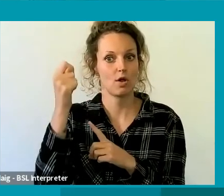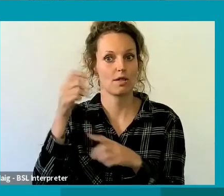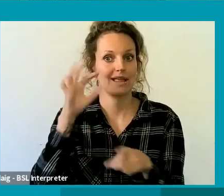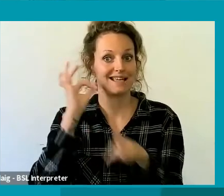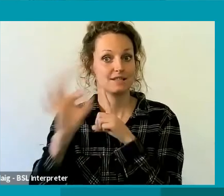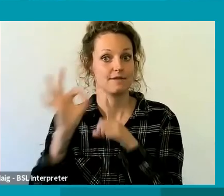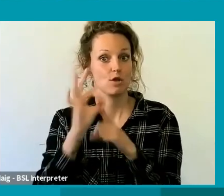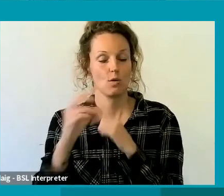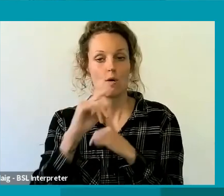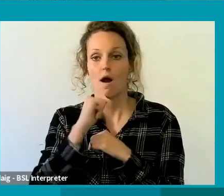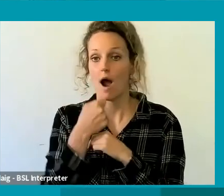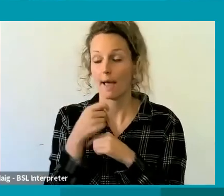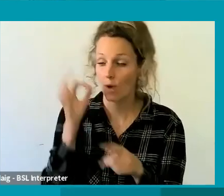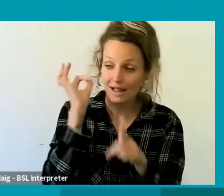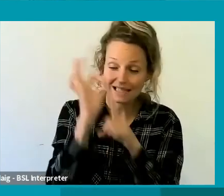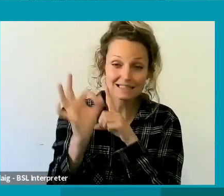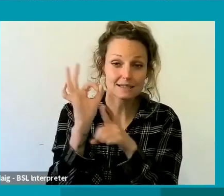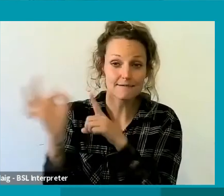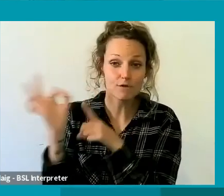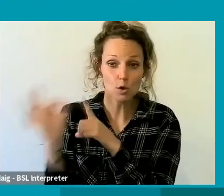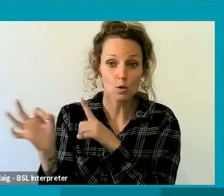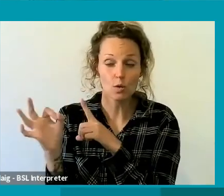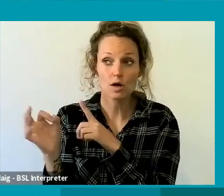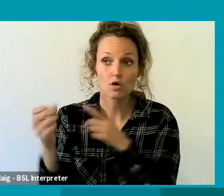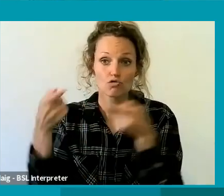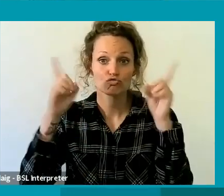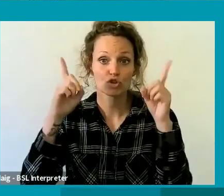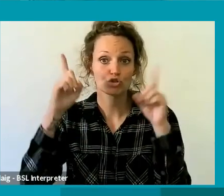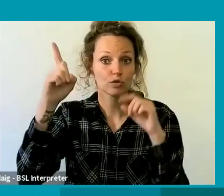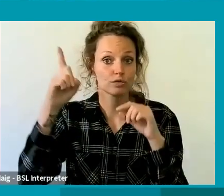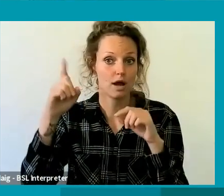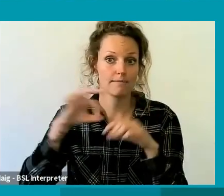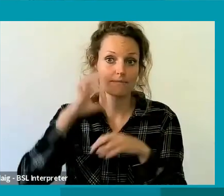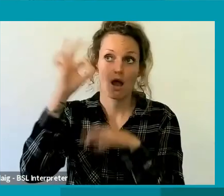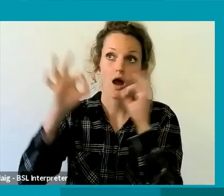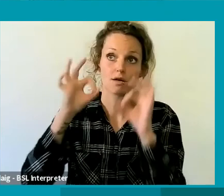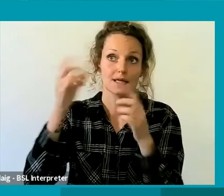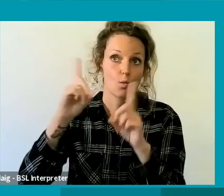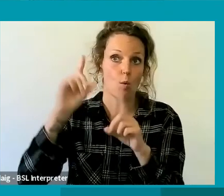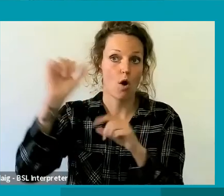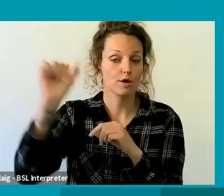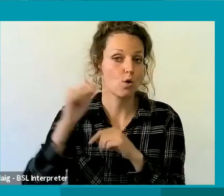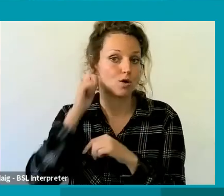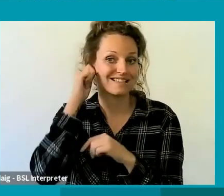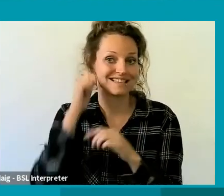grilling their recruiter and finding that for all her amazing tips that will help you succeed in interview